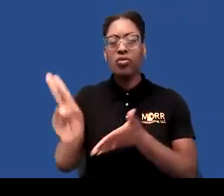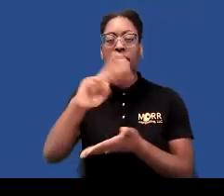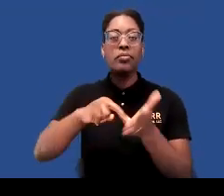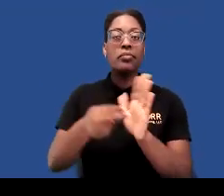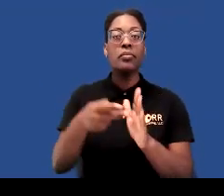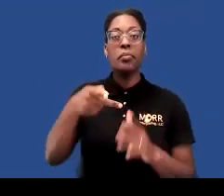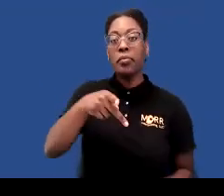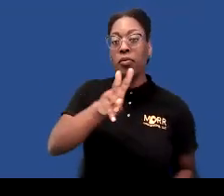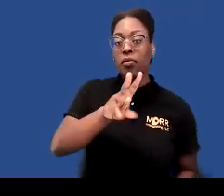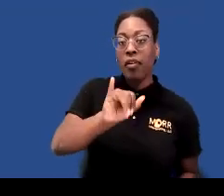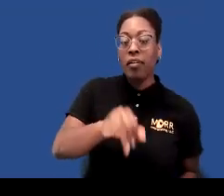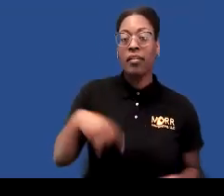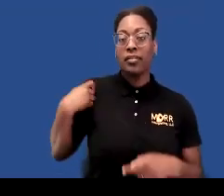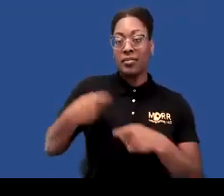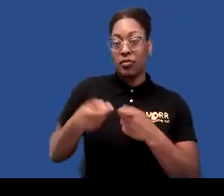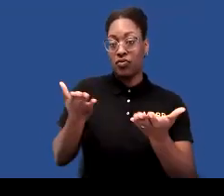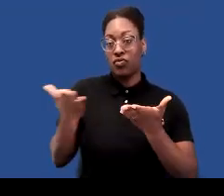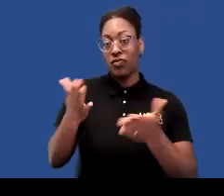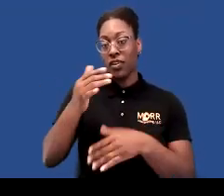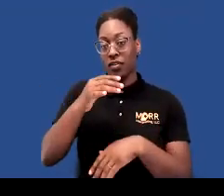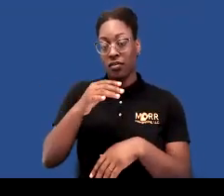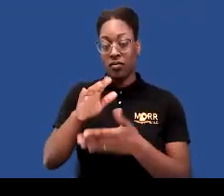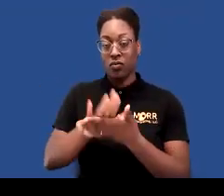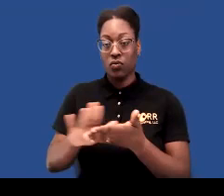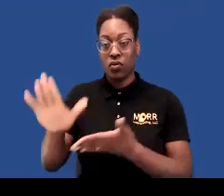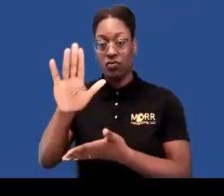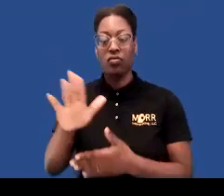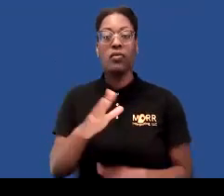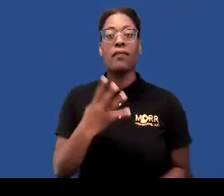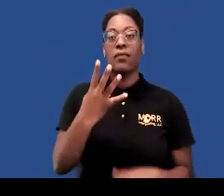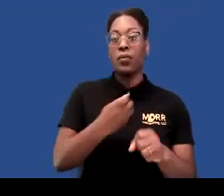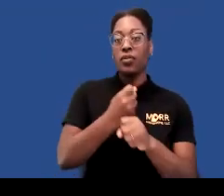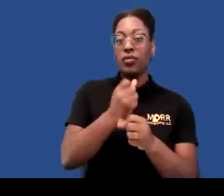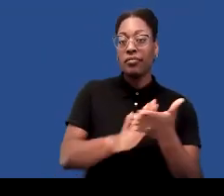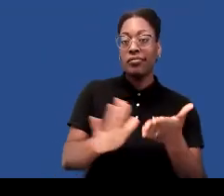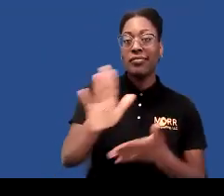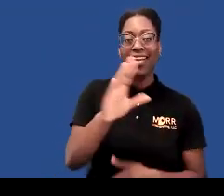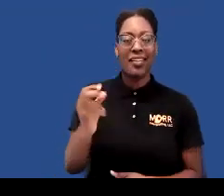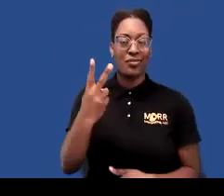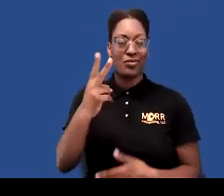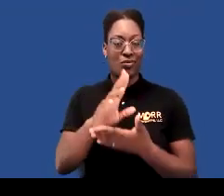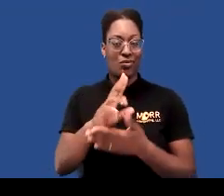Hispanic Serving Institutions, four-year universities, and two-year colleges. He currently serves as